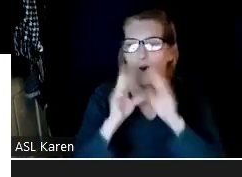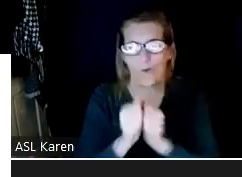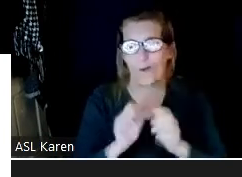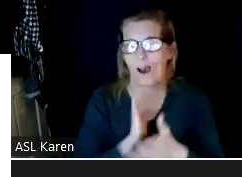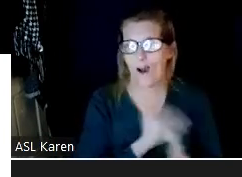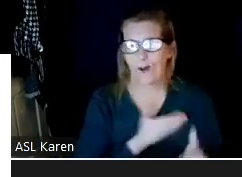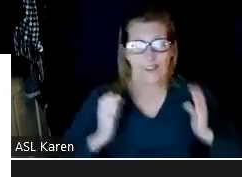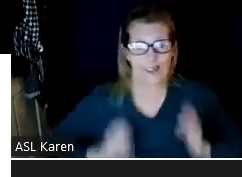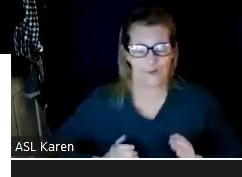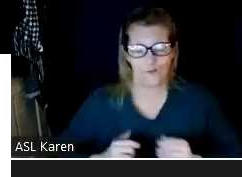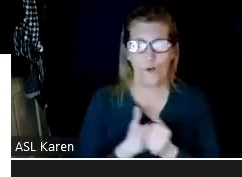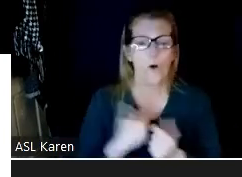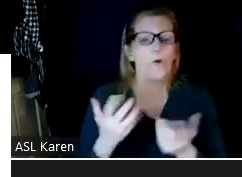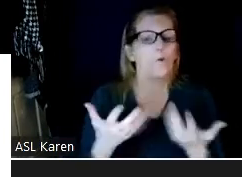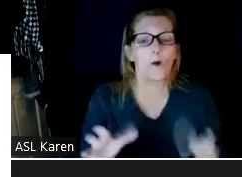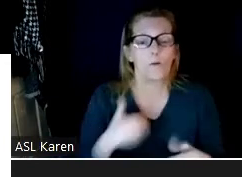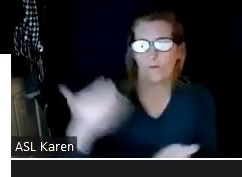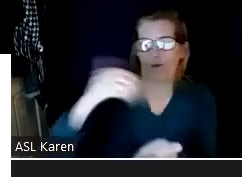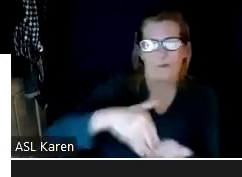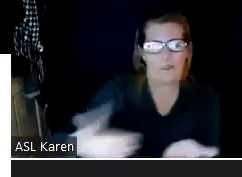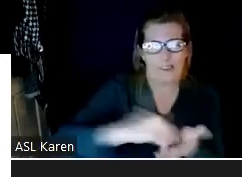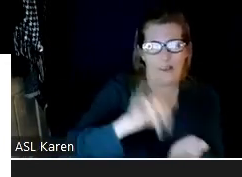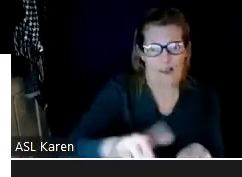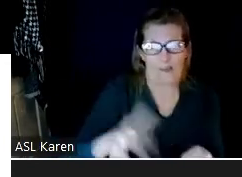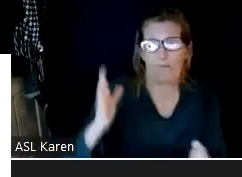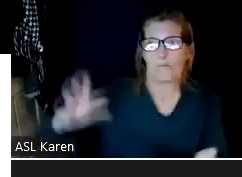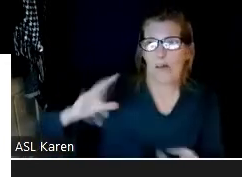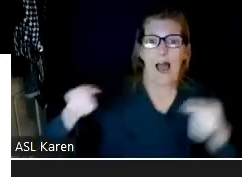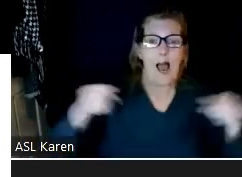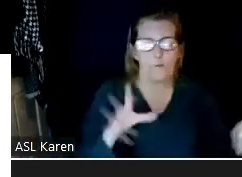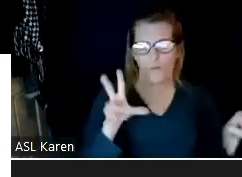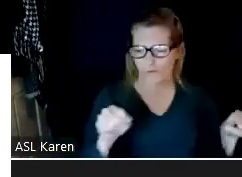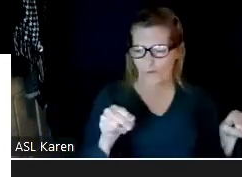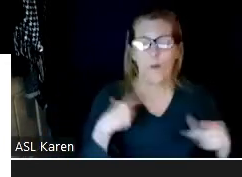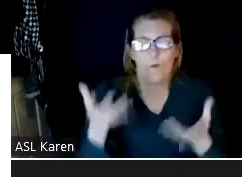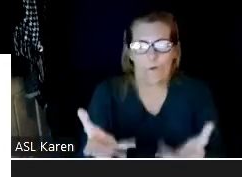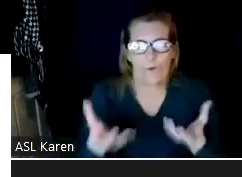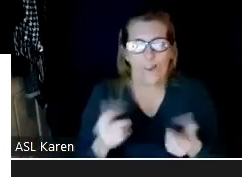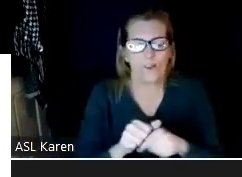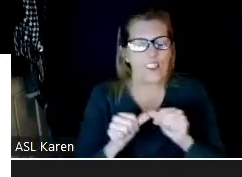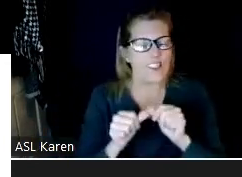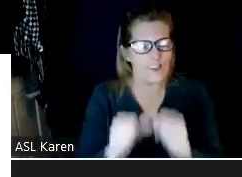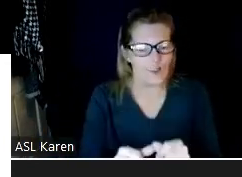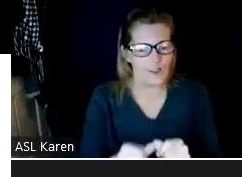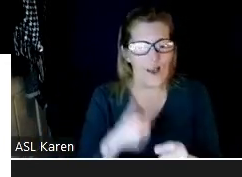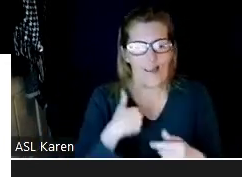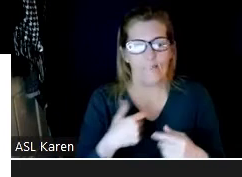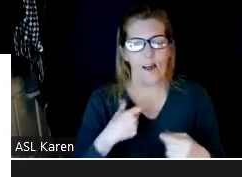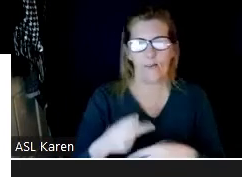15:14:43 We don't want to replicate those practices from the past, because they have resulted in continuing systemic or institutional harm.